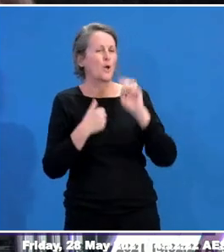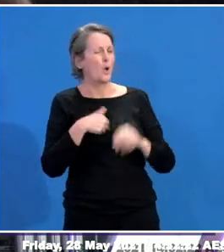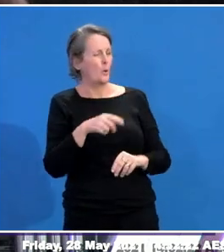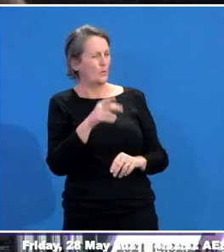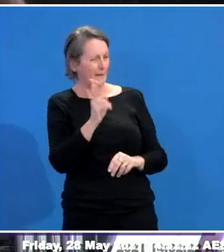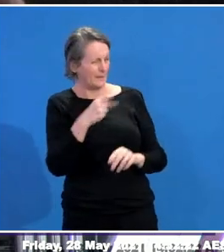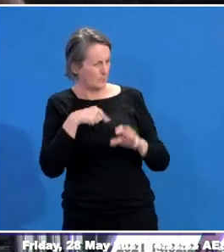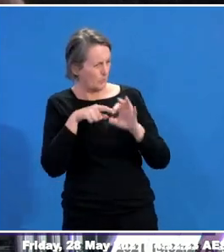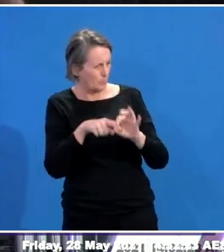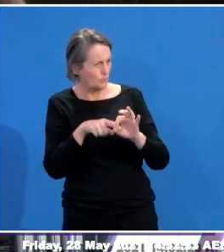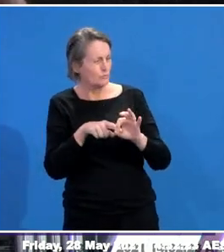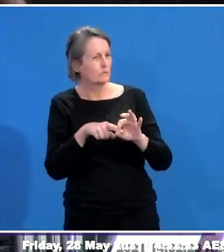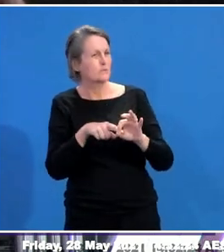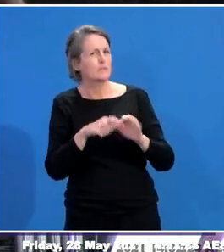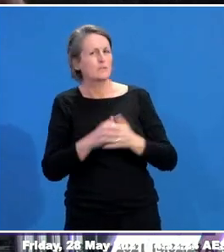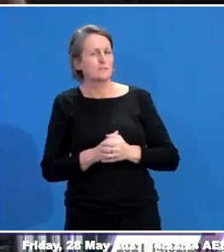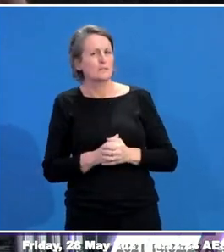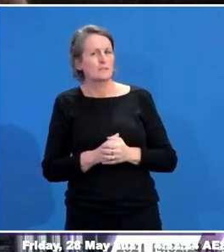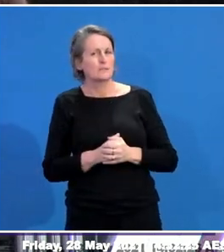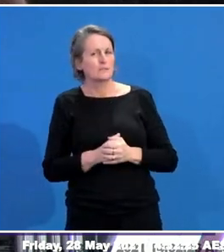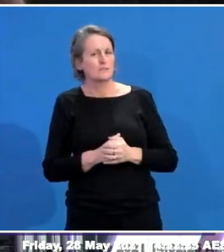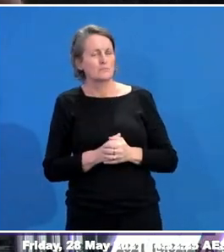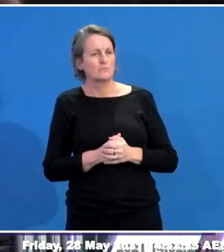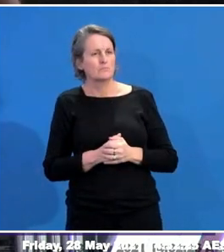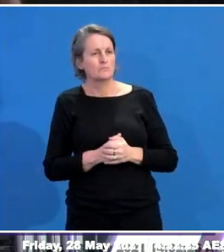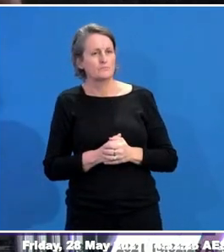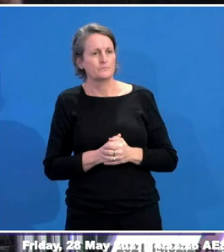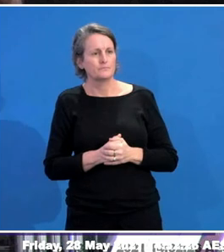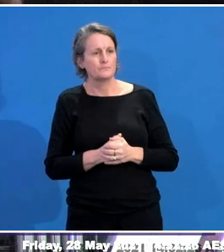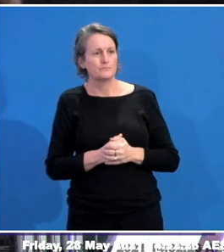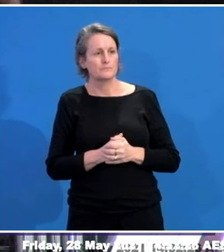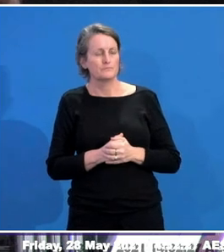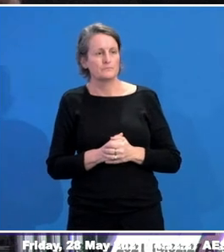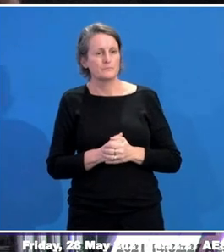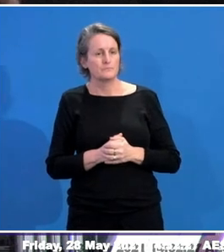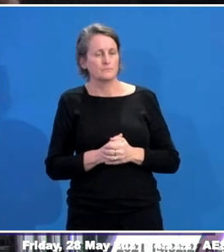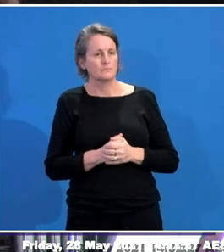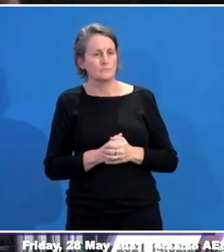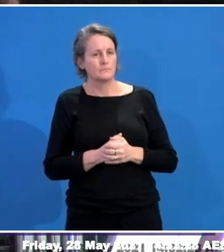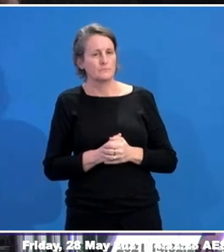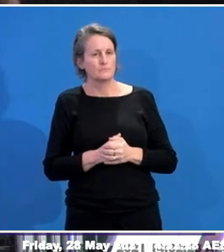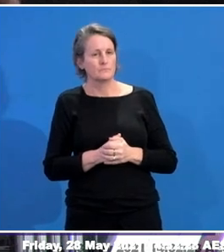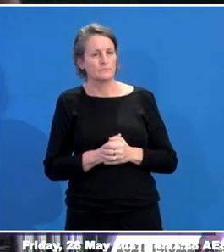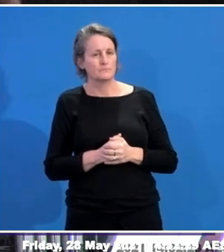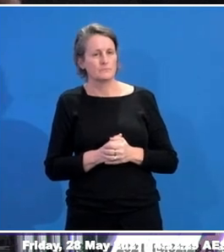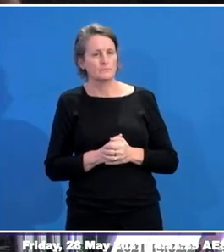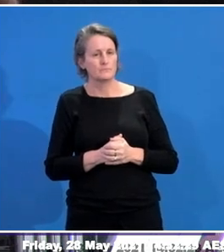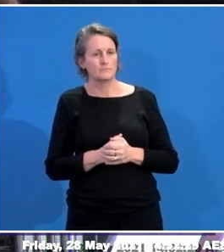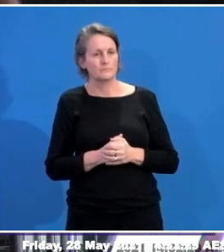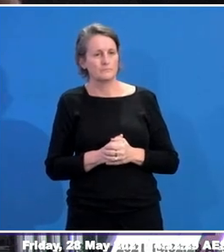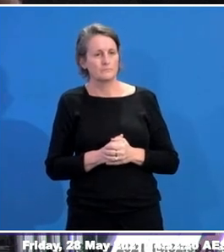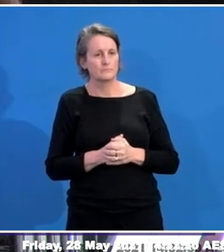Is there a requirement of independence, what is part of the requirement of